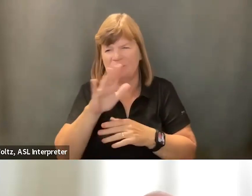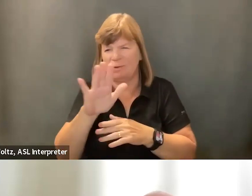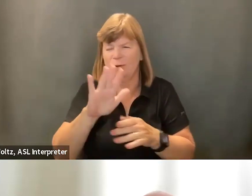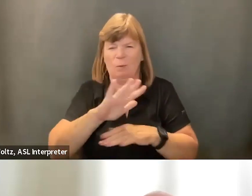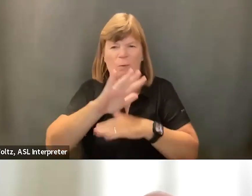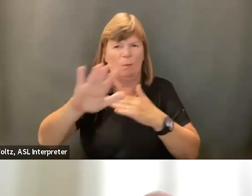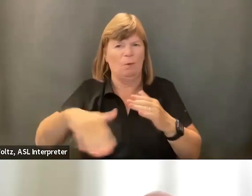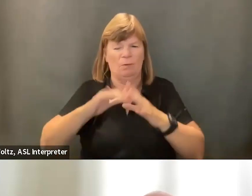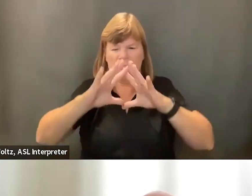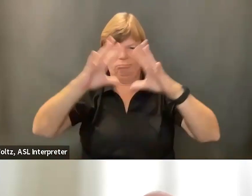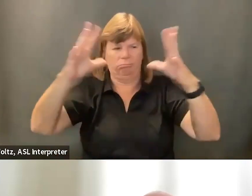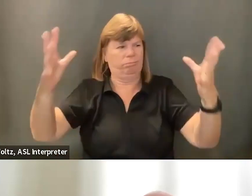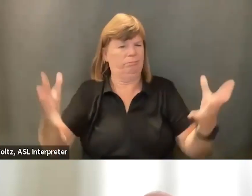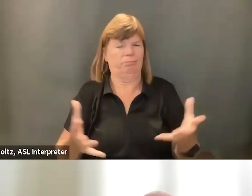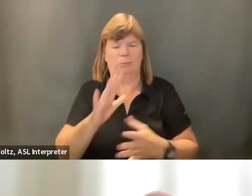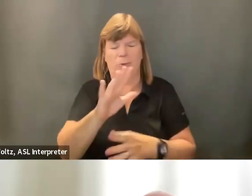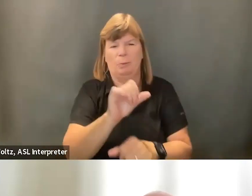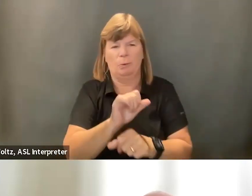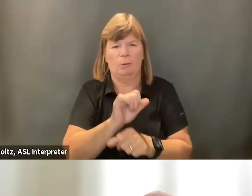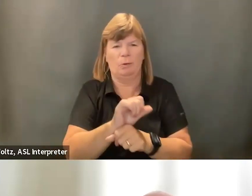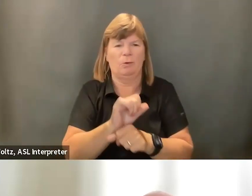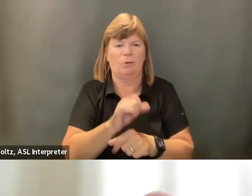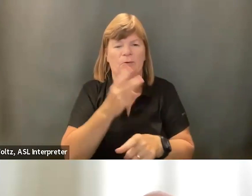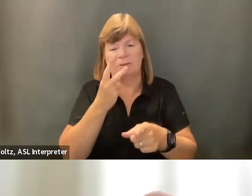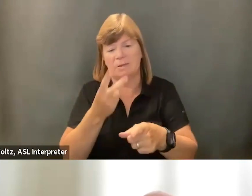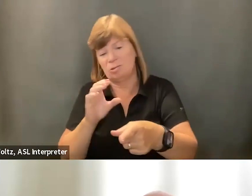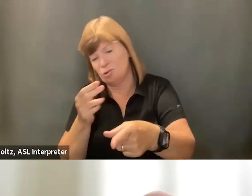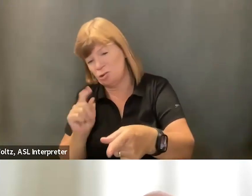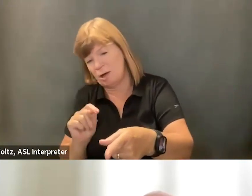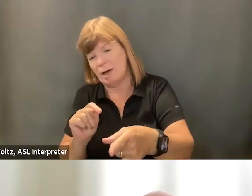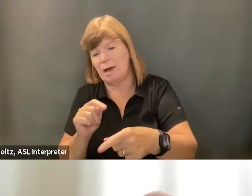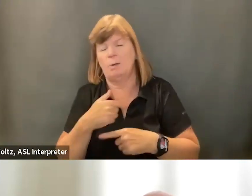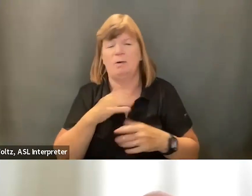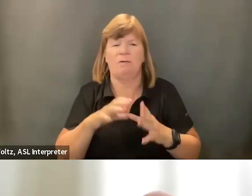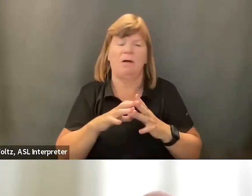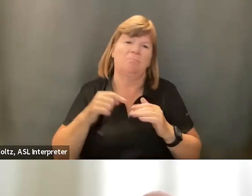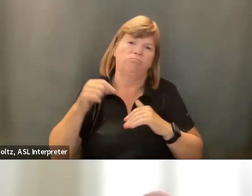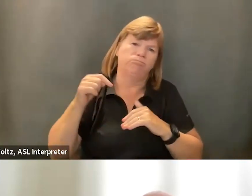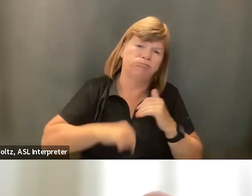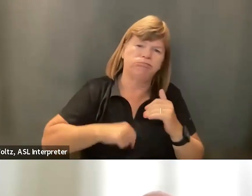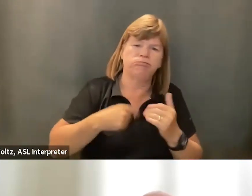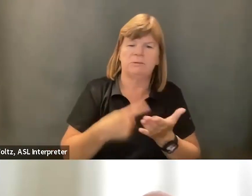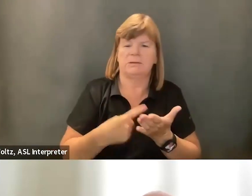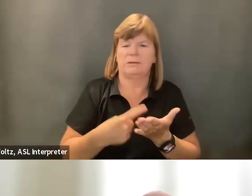based on your seeing the chat we've had a rich discussion here what's one one-liner